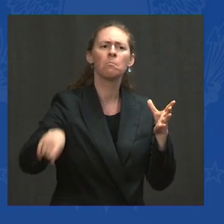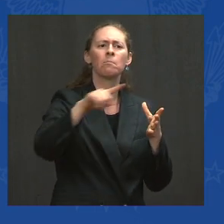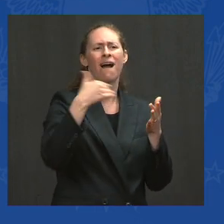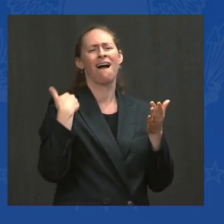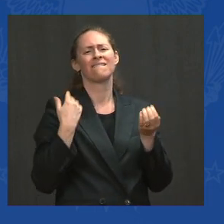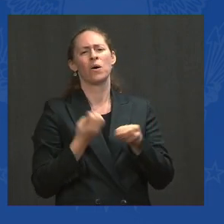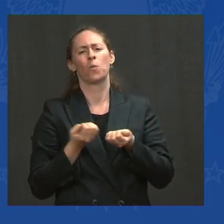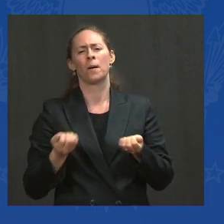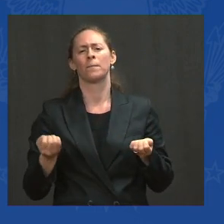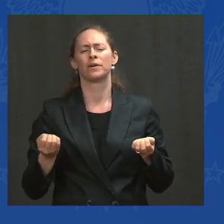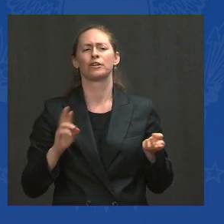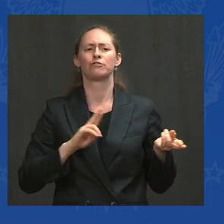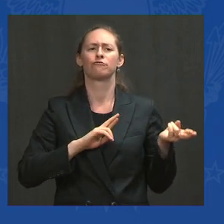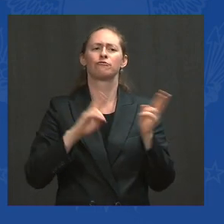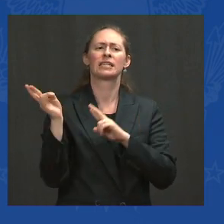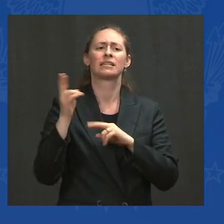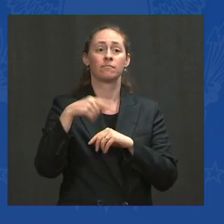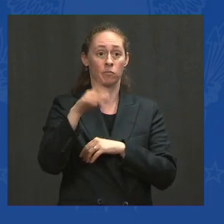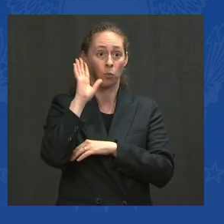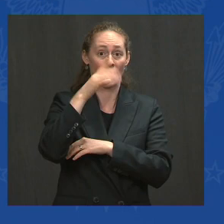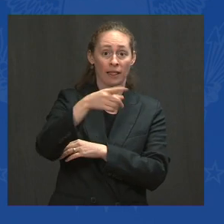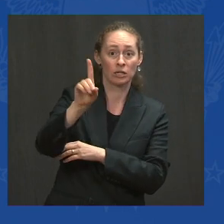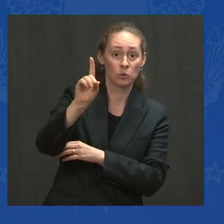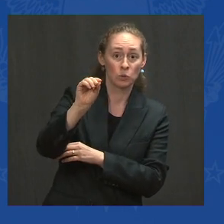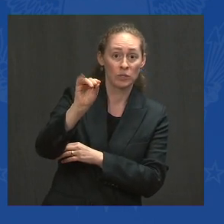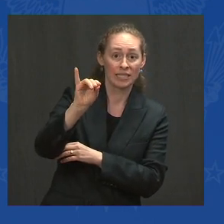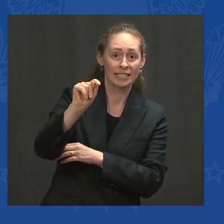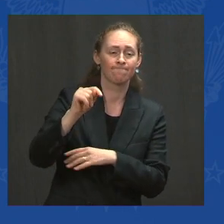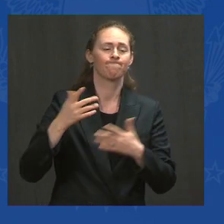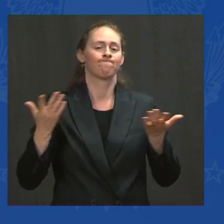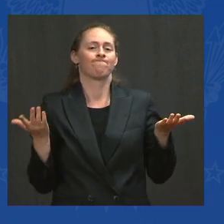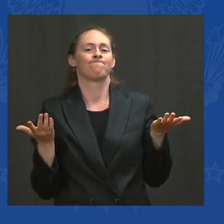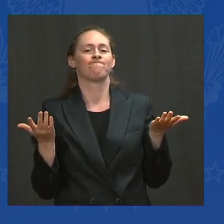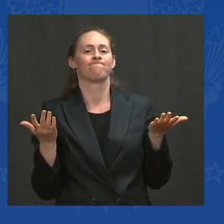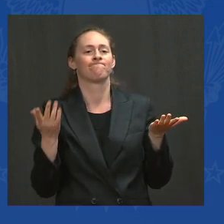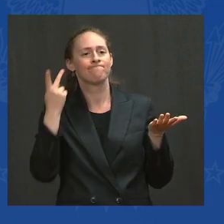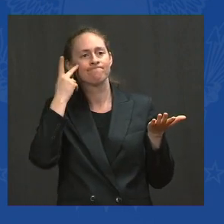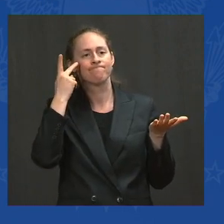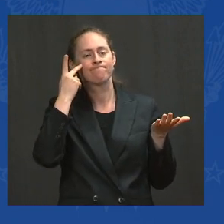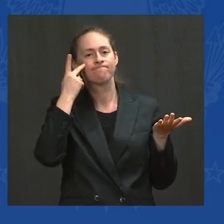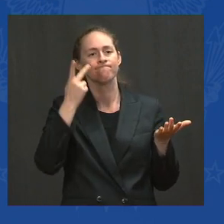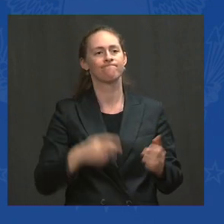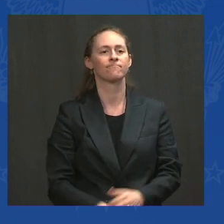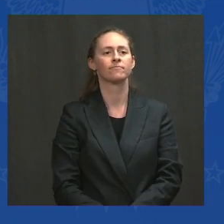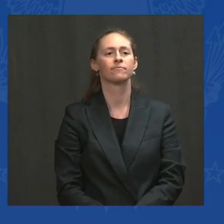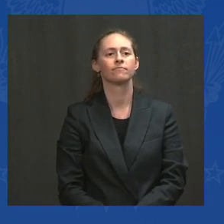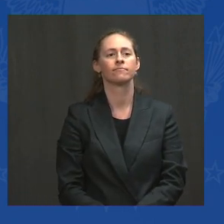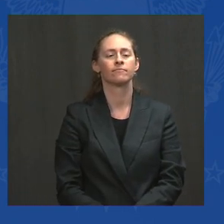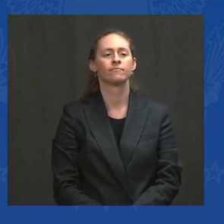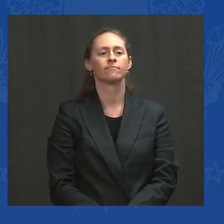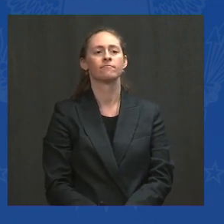The question is: Will they do it? And I want to make clear what I made clear to Ghani: that we are not going just sus- -- walk